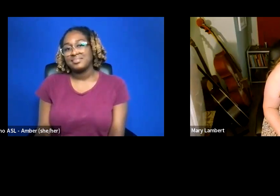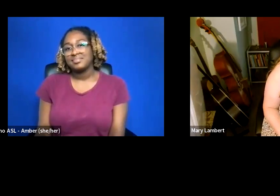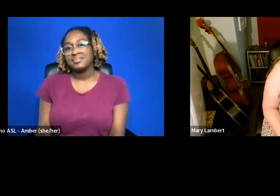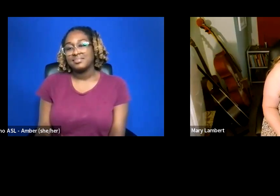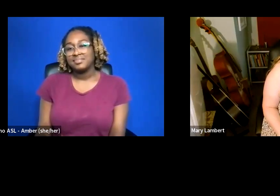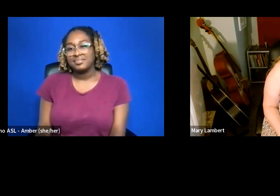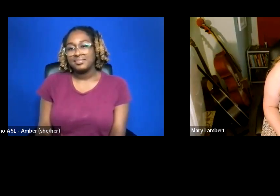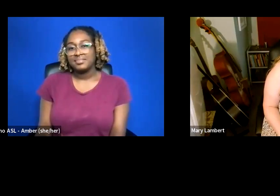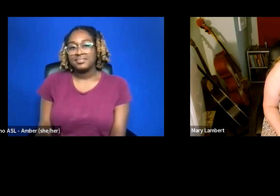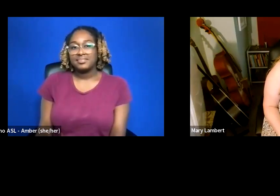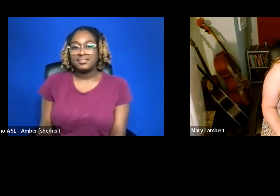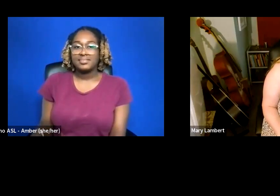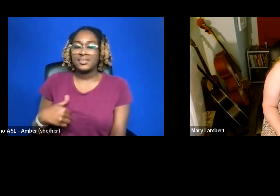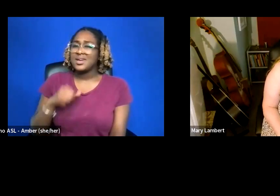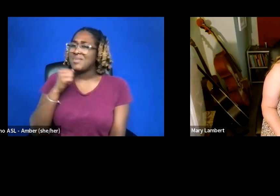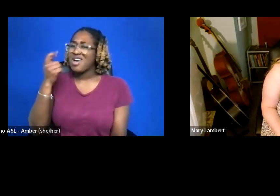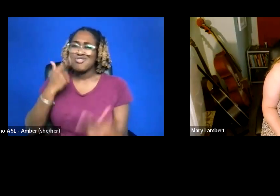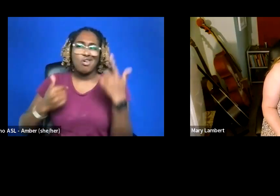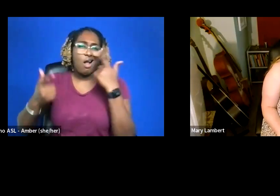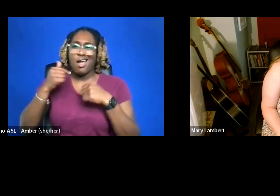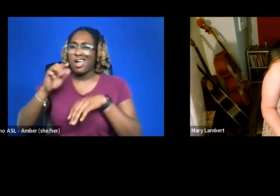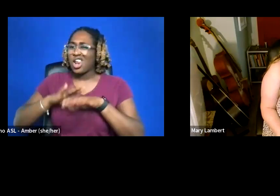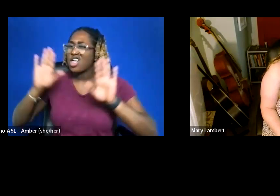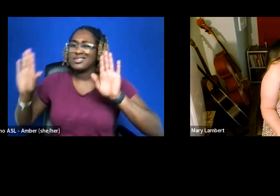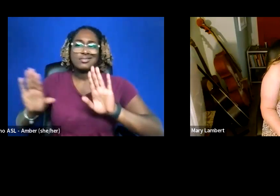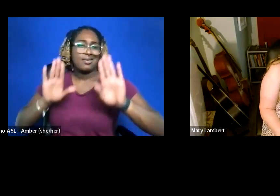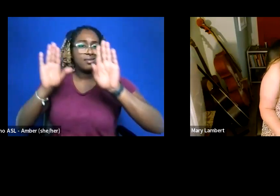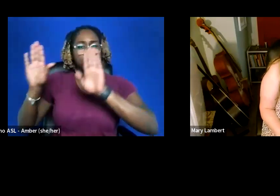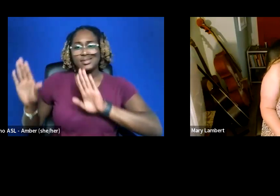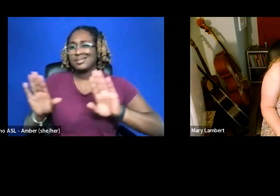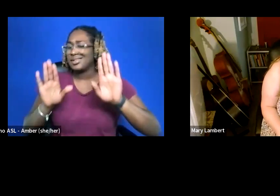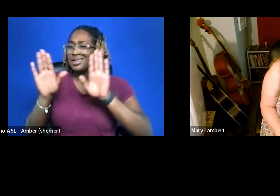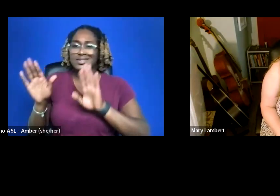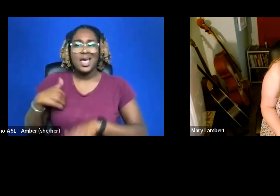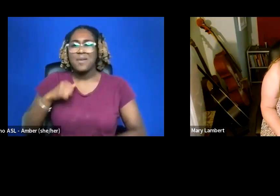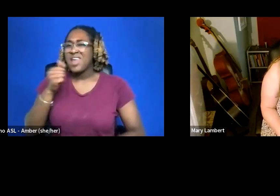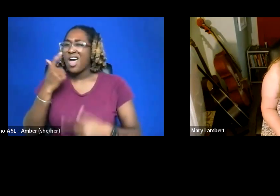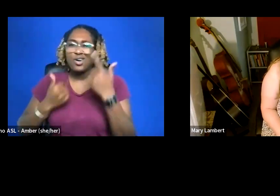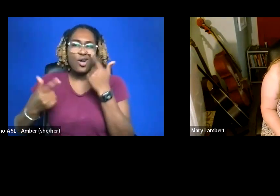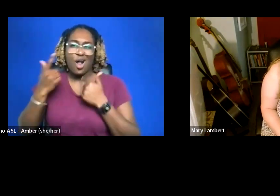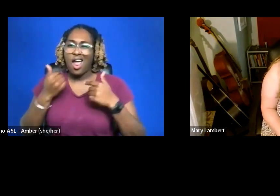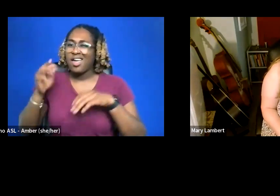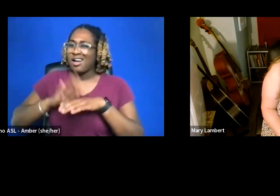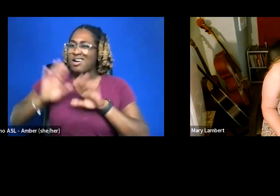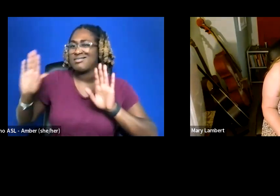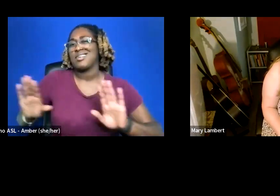I'm not crying on Sunday I'm not crying Sunday.